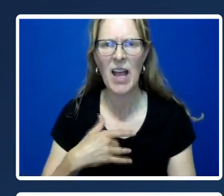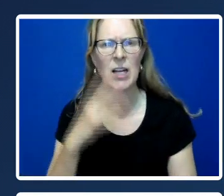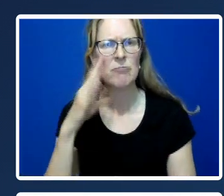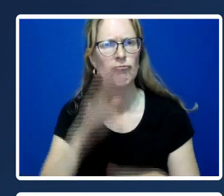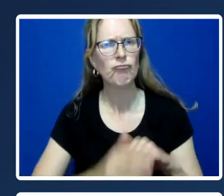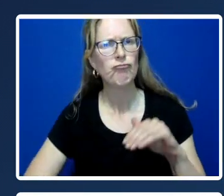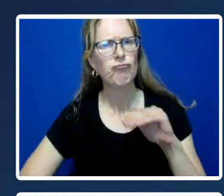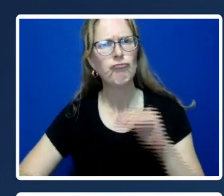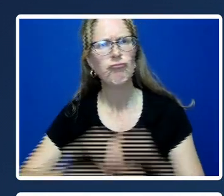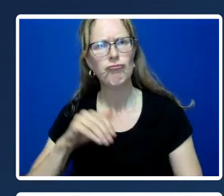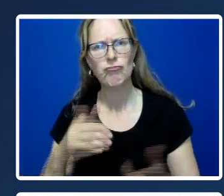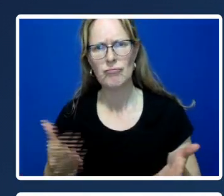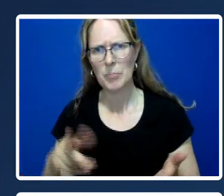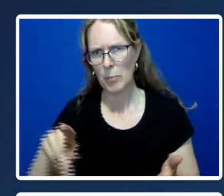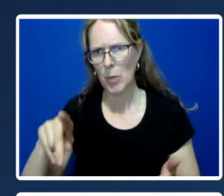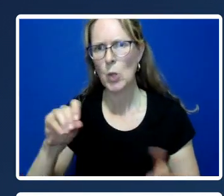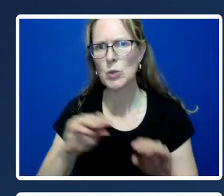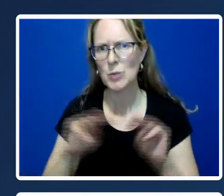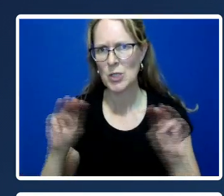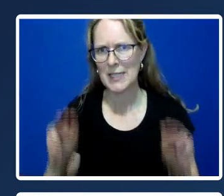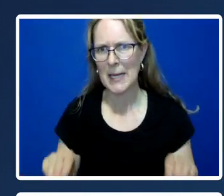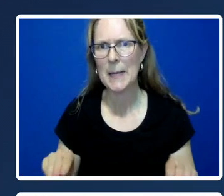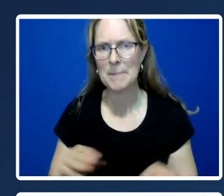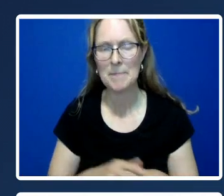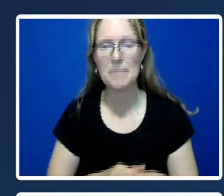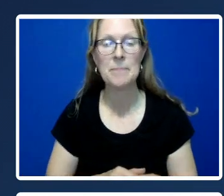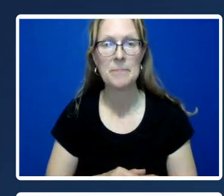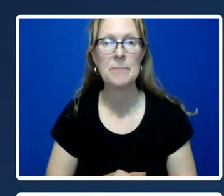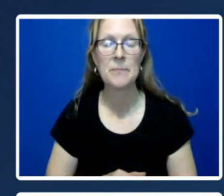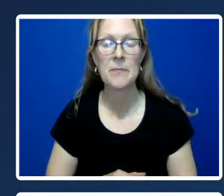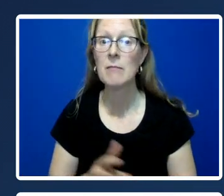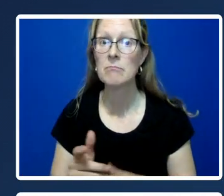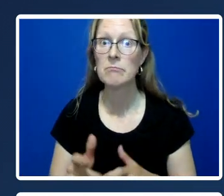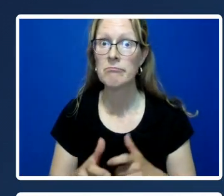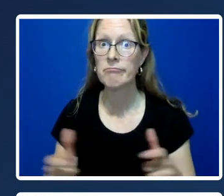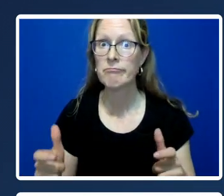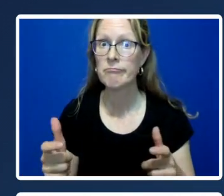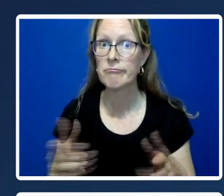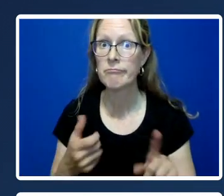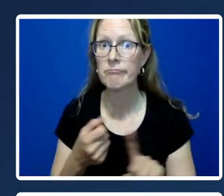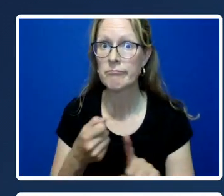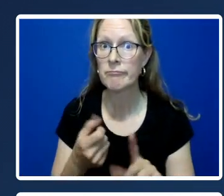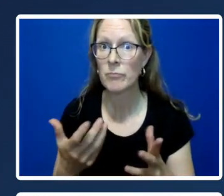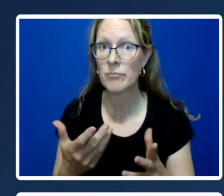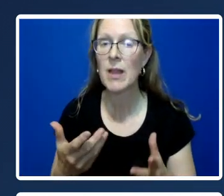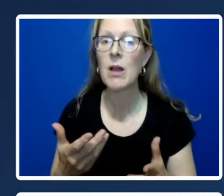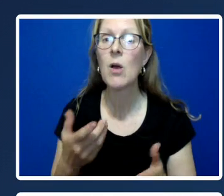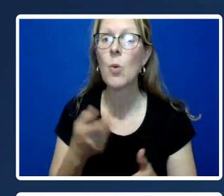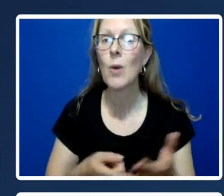And also, a big piece was what -- part of what happened outside of the program when